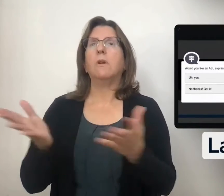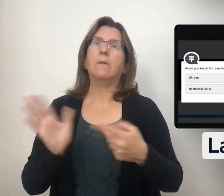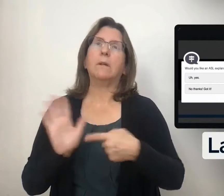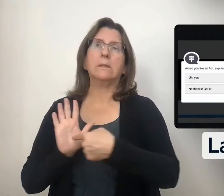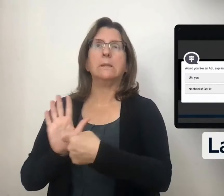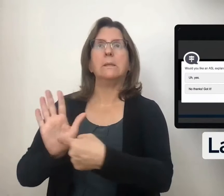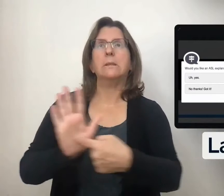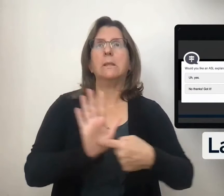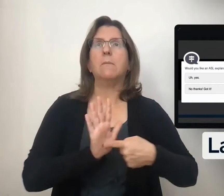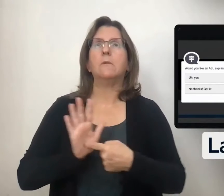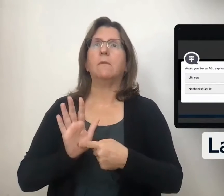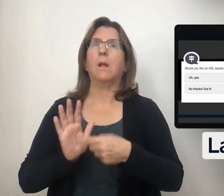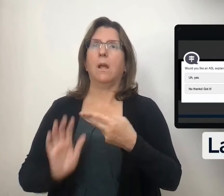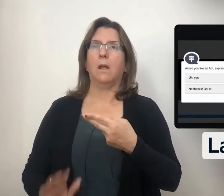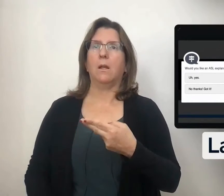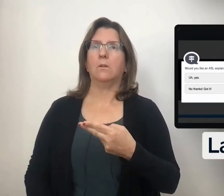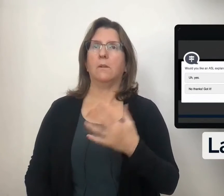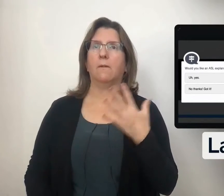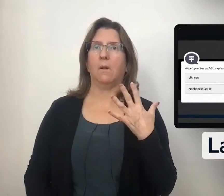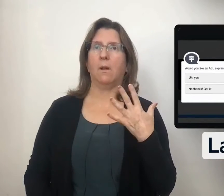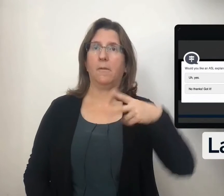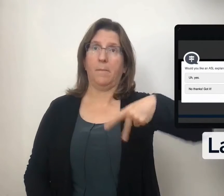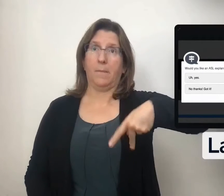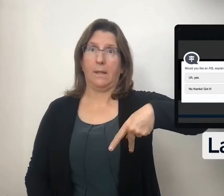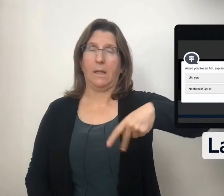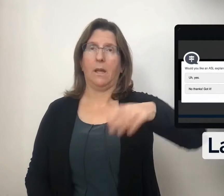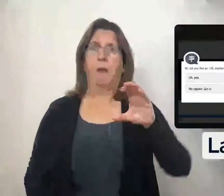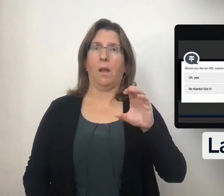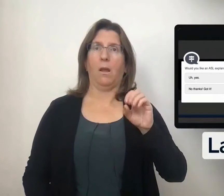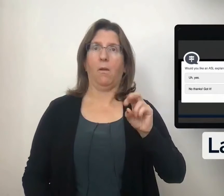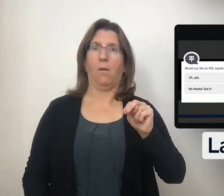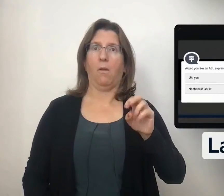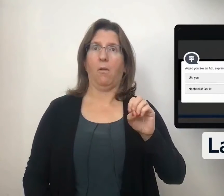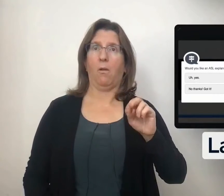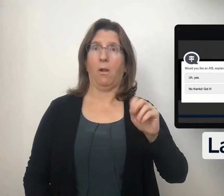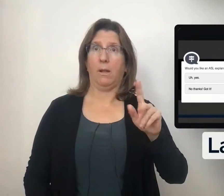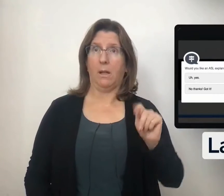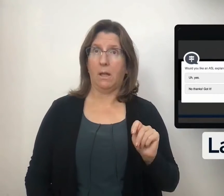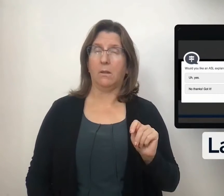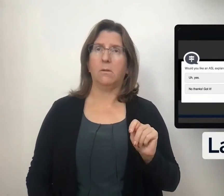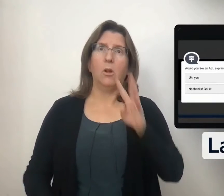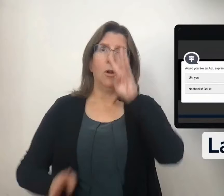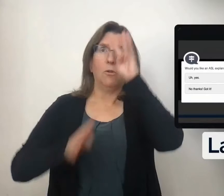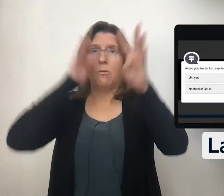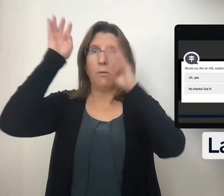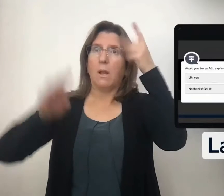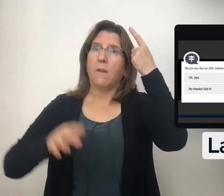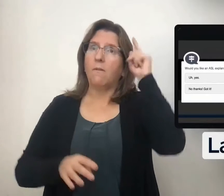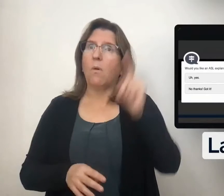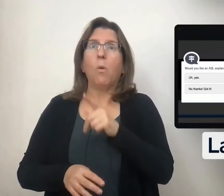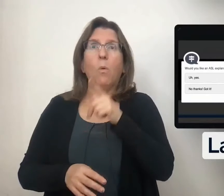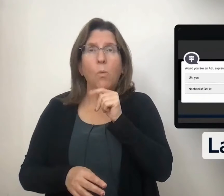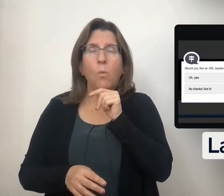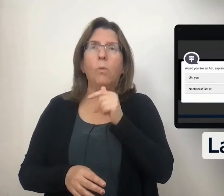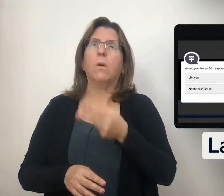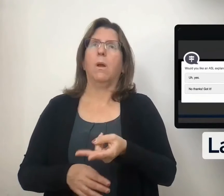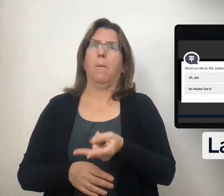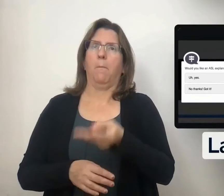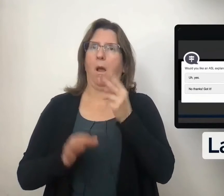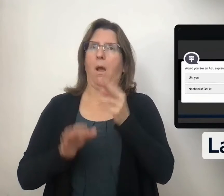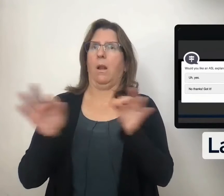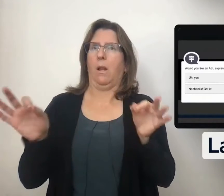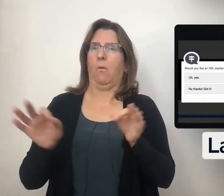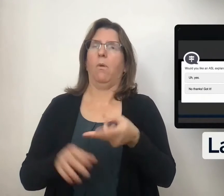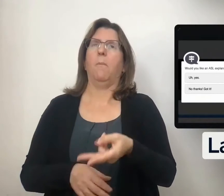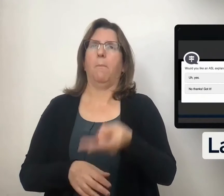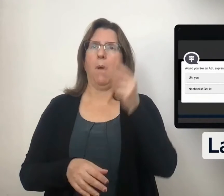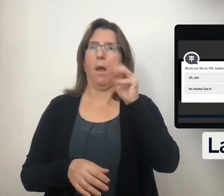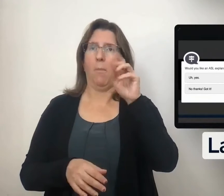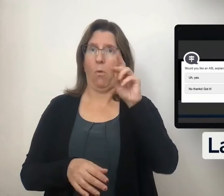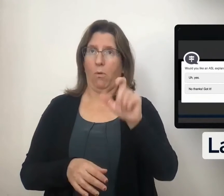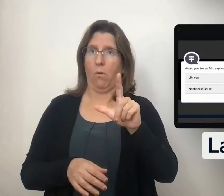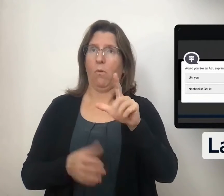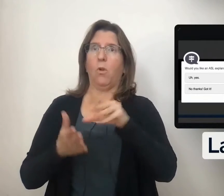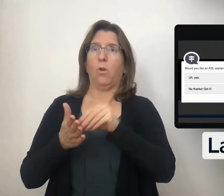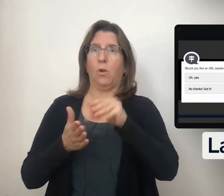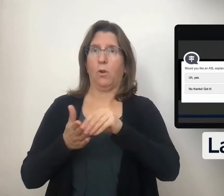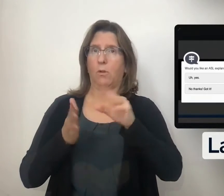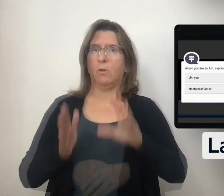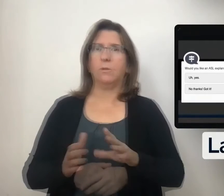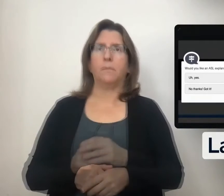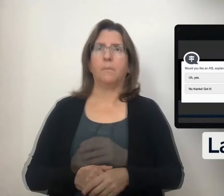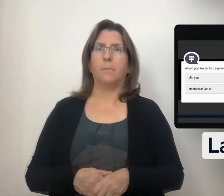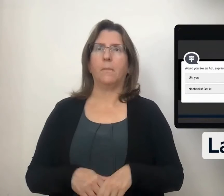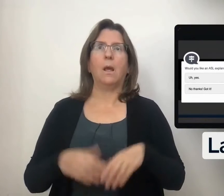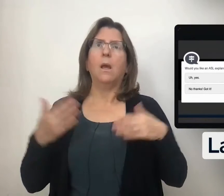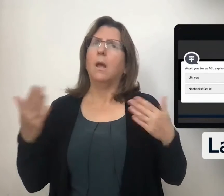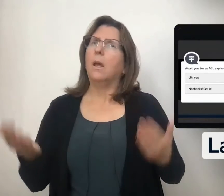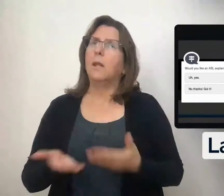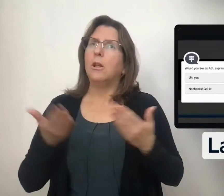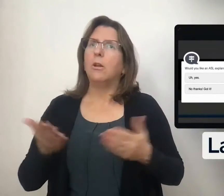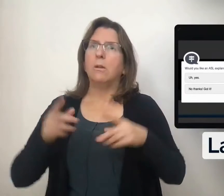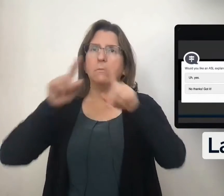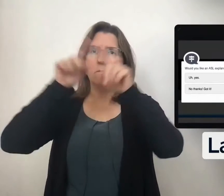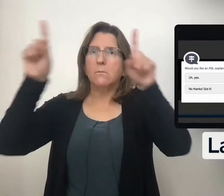So we’ll now look at some h5p content that was designed specifically for bilingual bimodal deaf students.